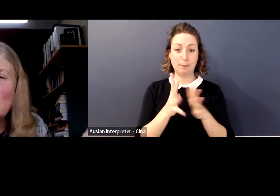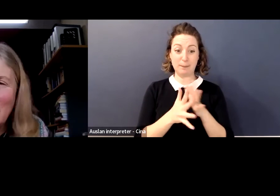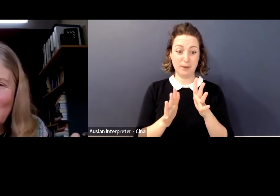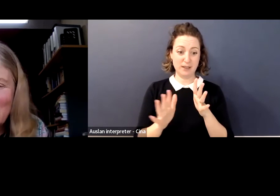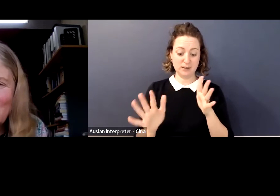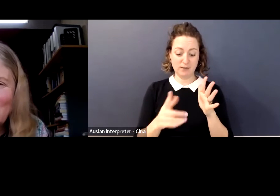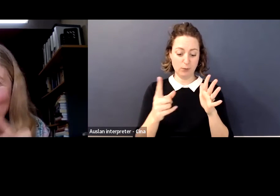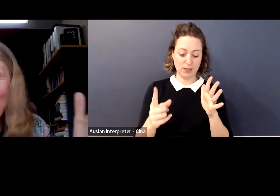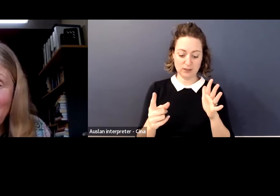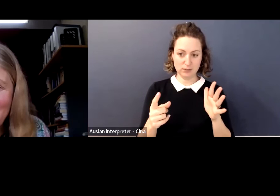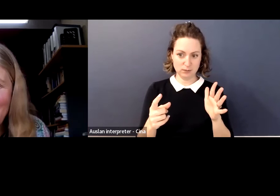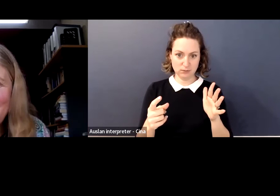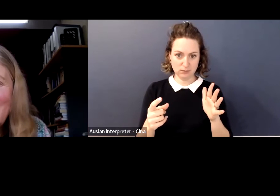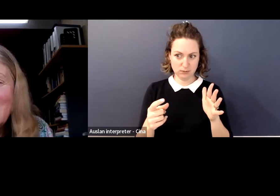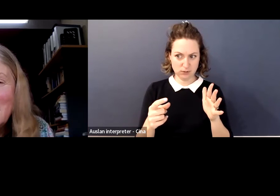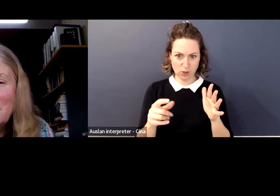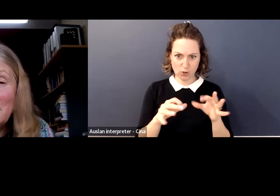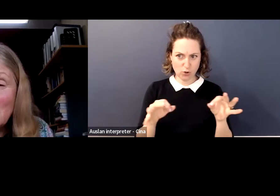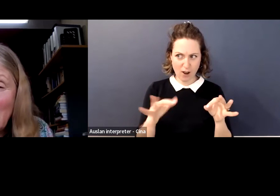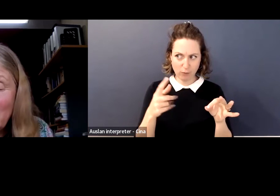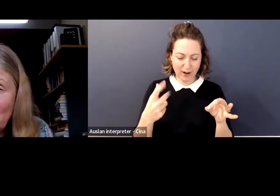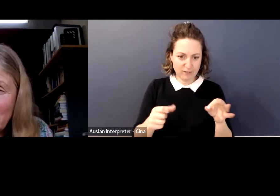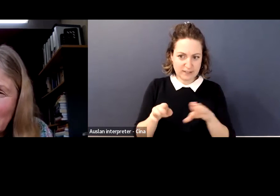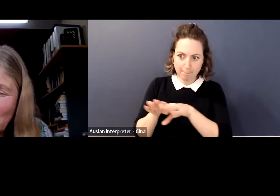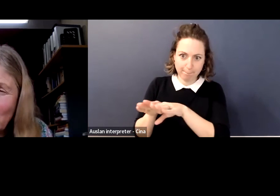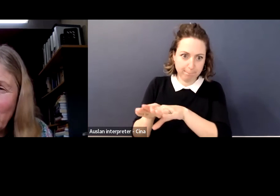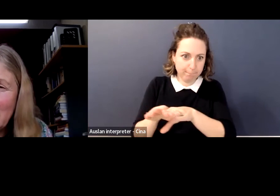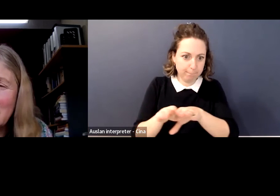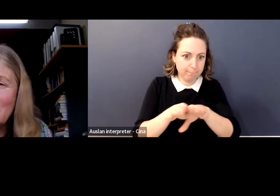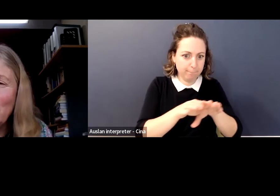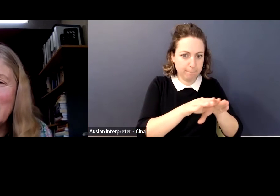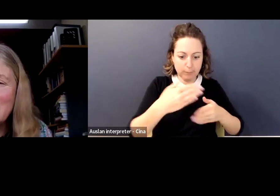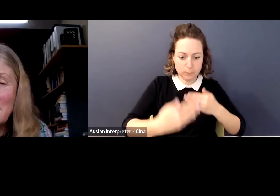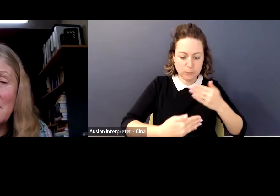We have to accept people don't have the same, but to have a procedural fairness in place is